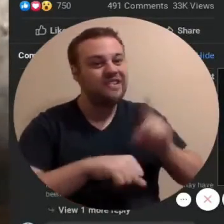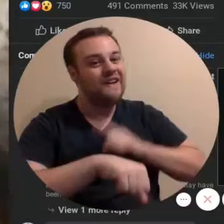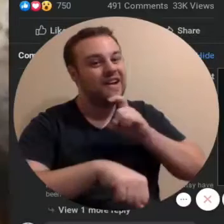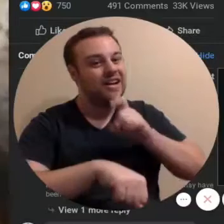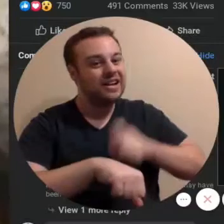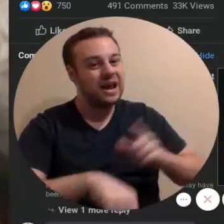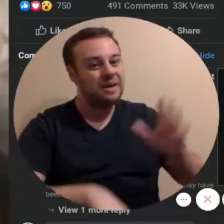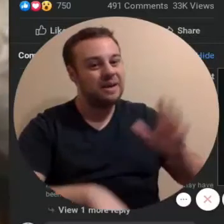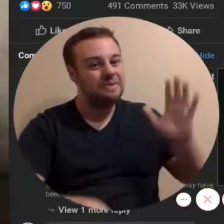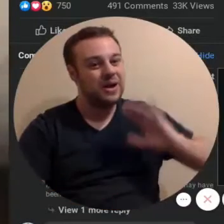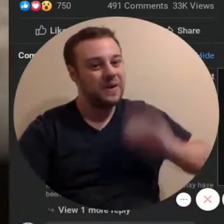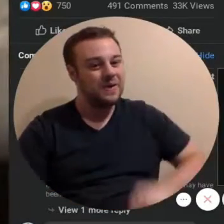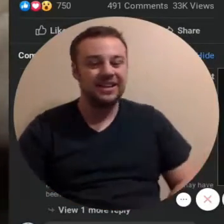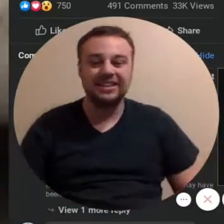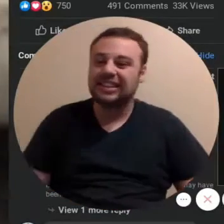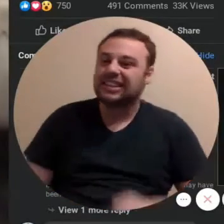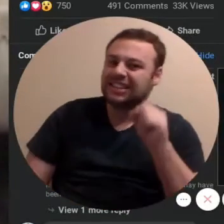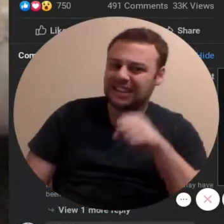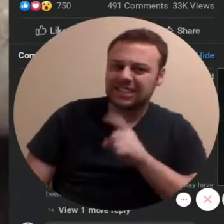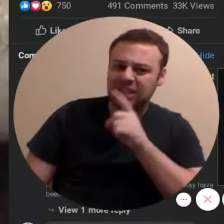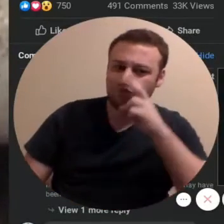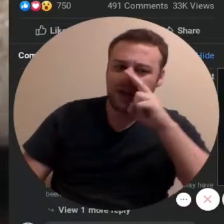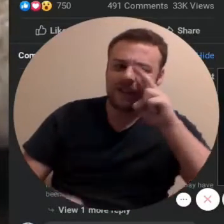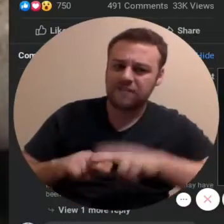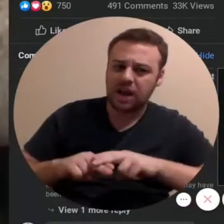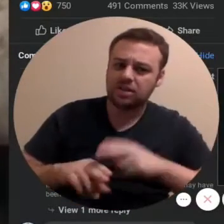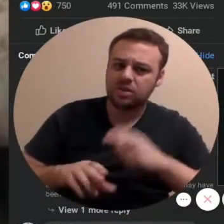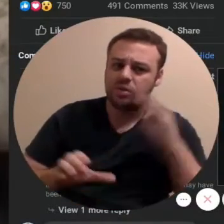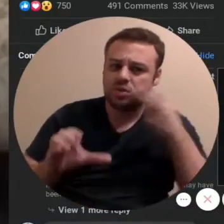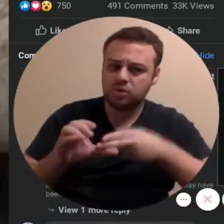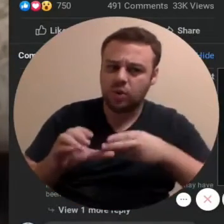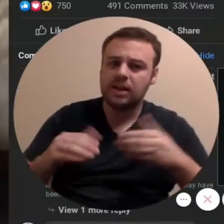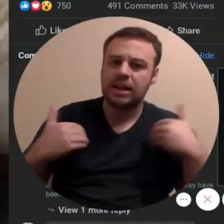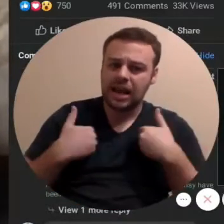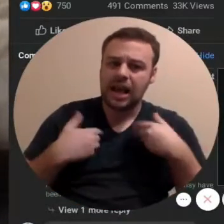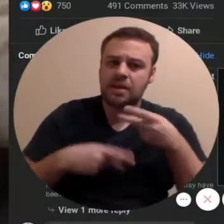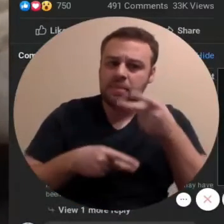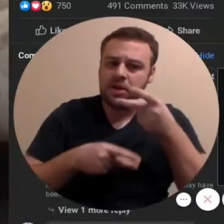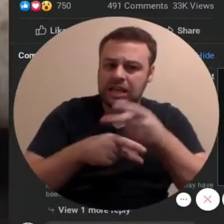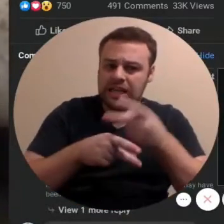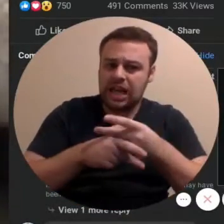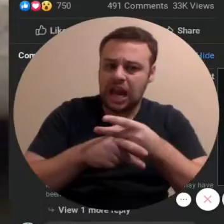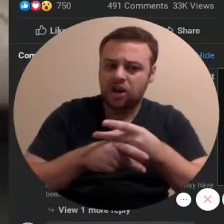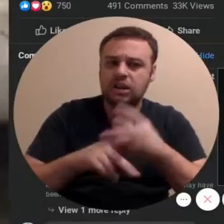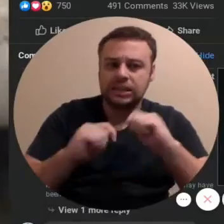know the animal care team and, they're such good teachers, Erica. I had no idea coming into it that they